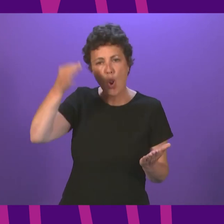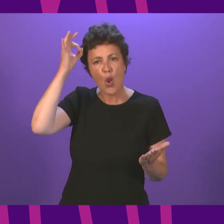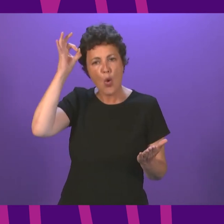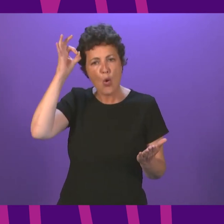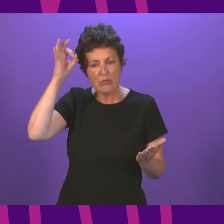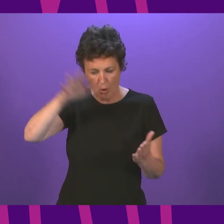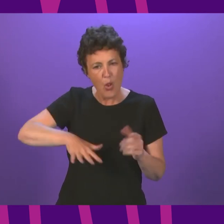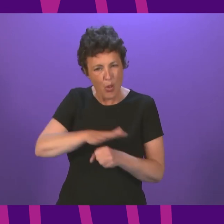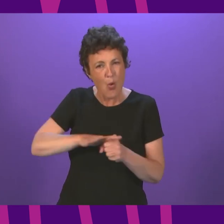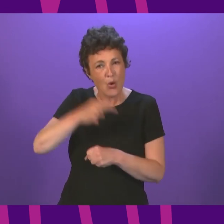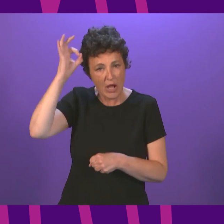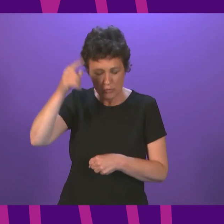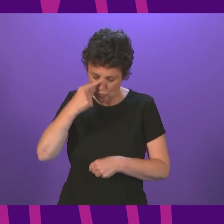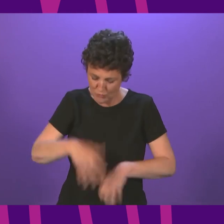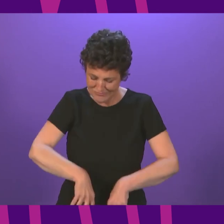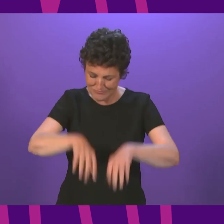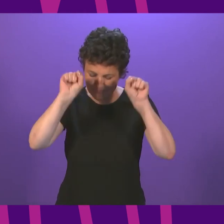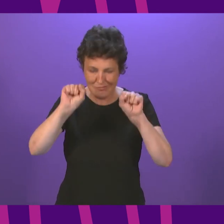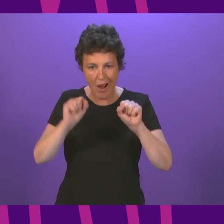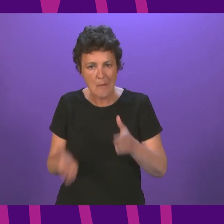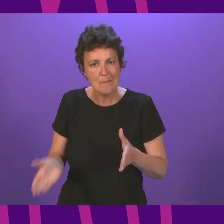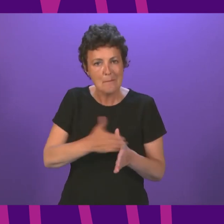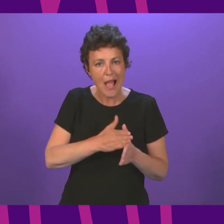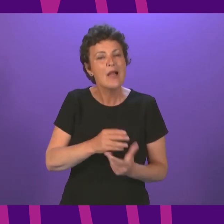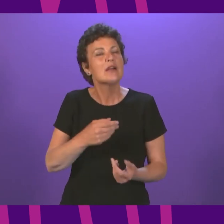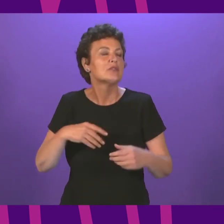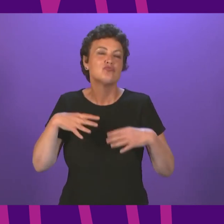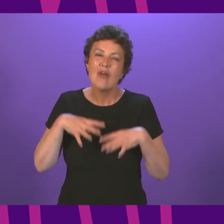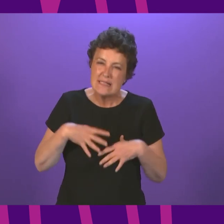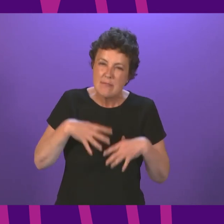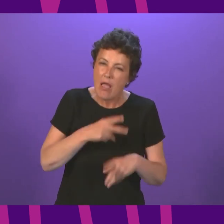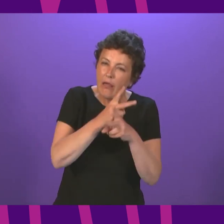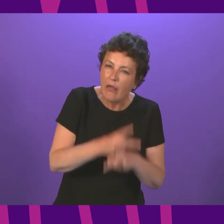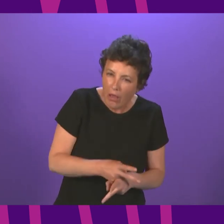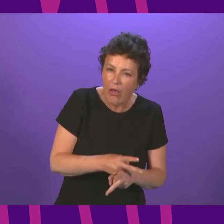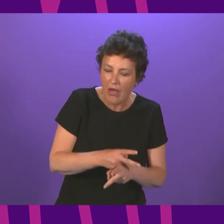Will the member take an intervention? I will if I can get the time back.